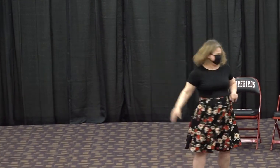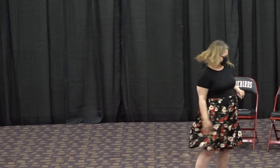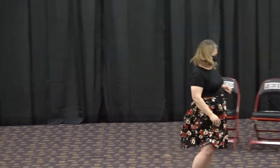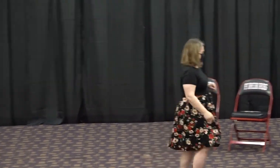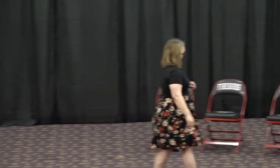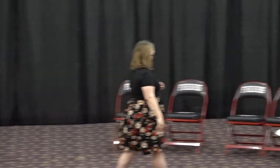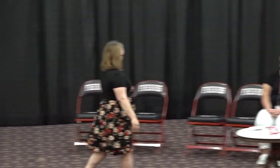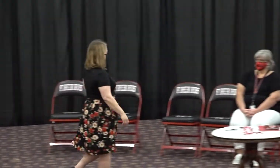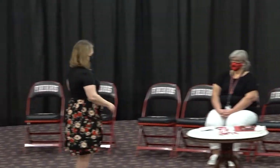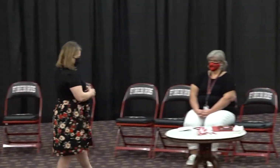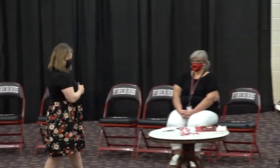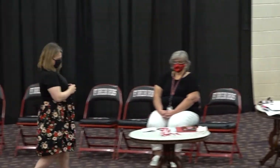Alright.